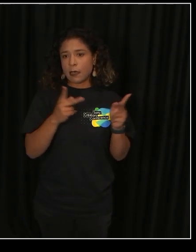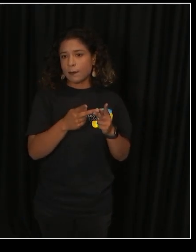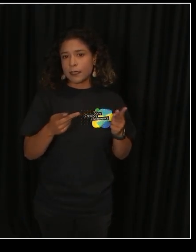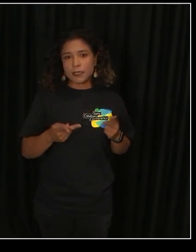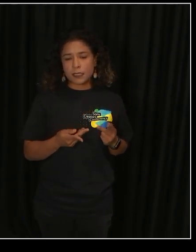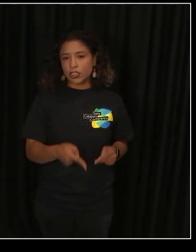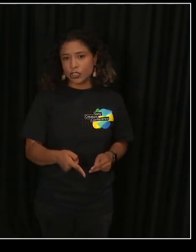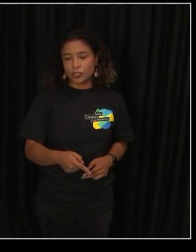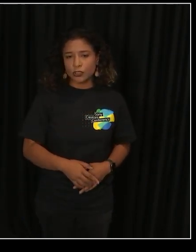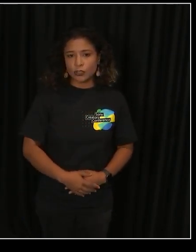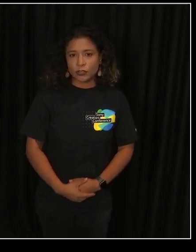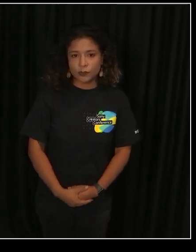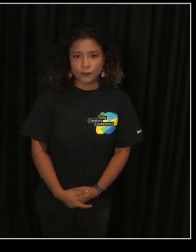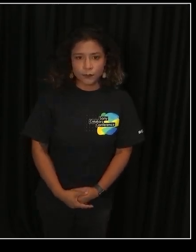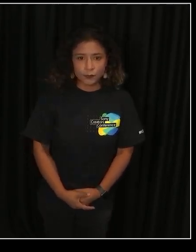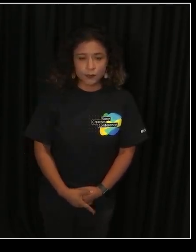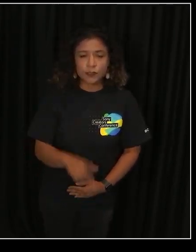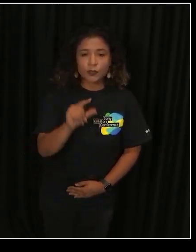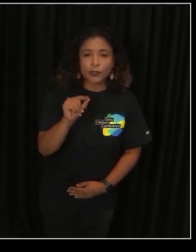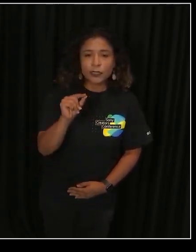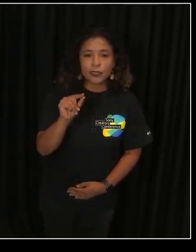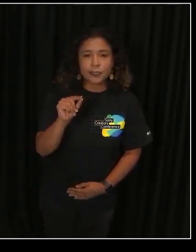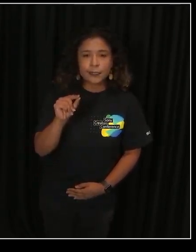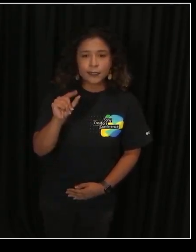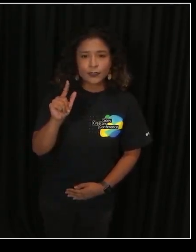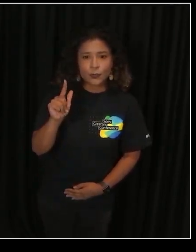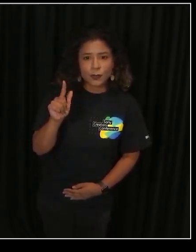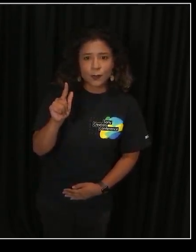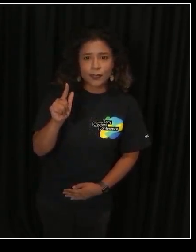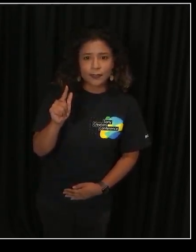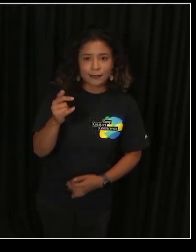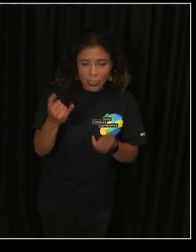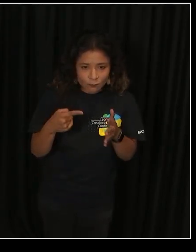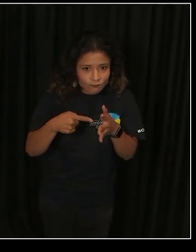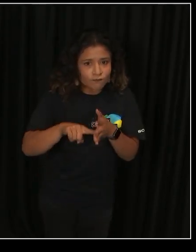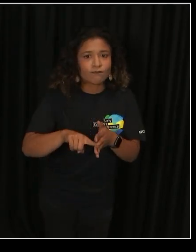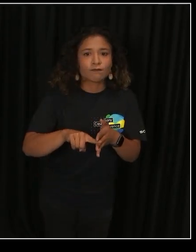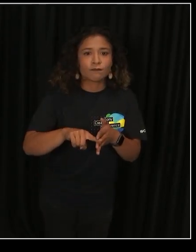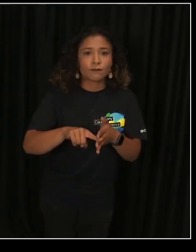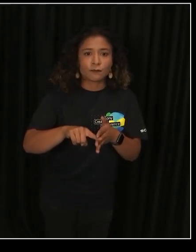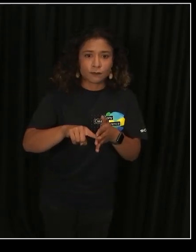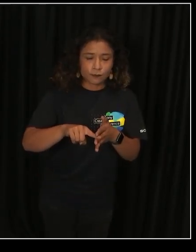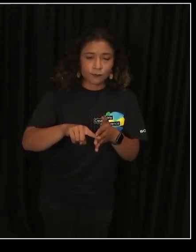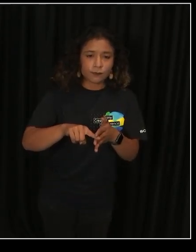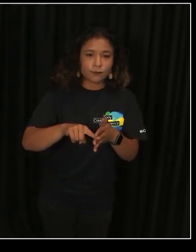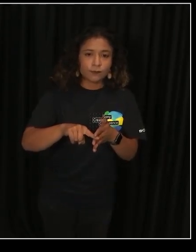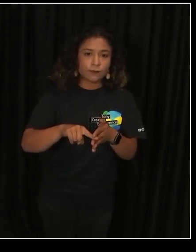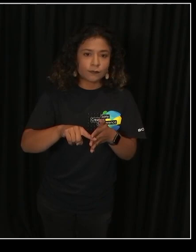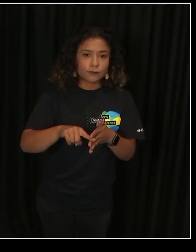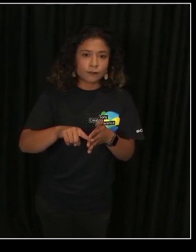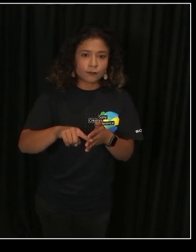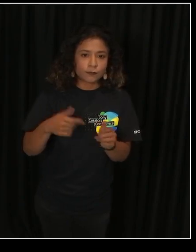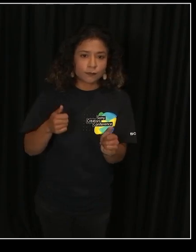So race Together 2021 is underway. It's Sophy Bordeaux that leads the field over the timing line, followed by Takemi Miyazono,